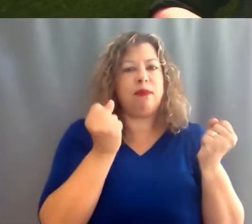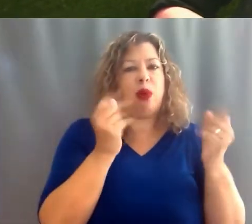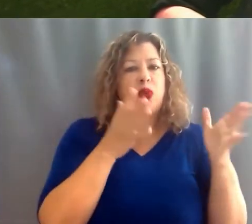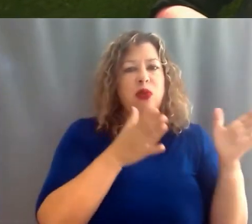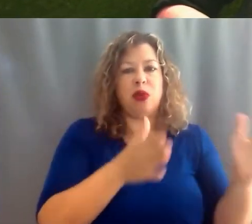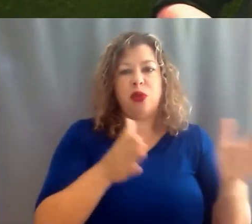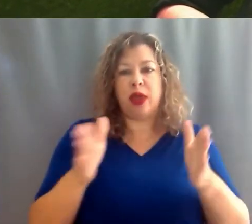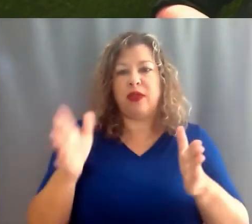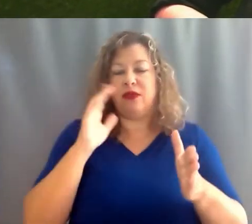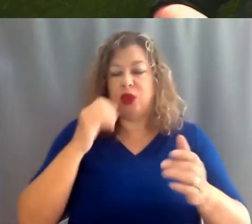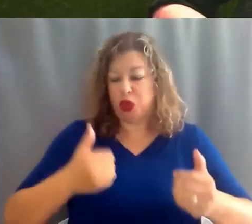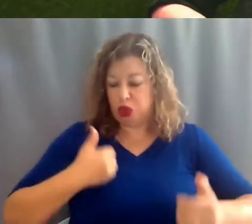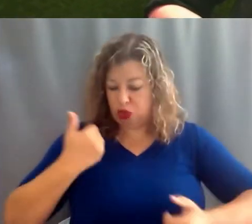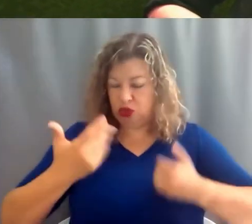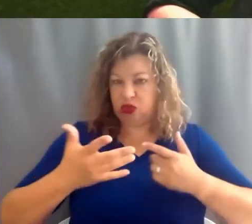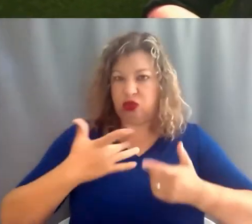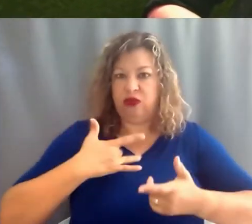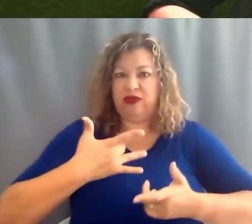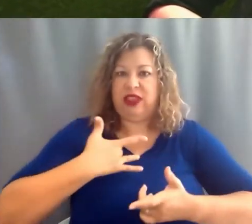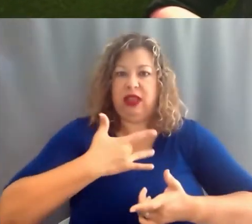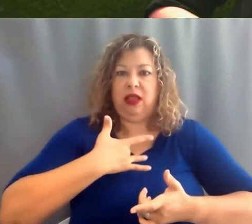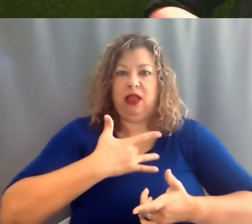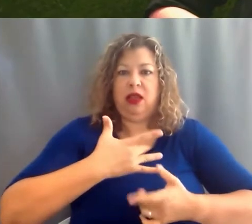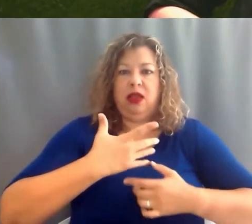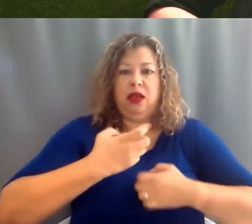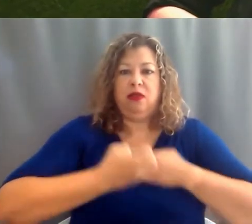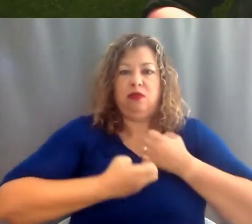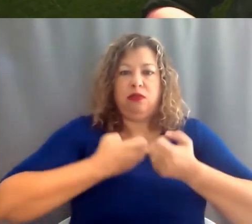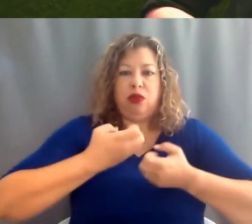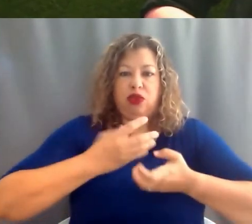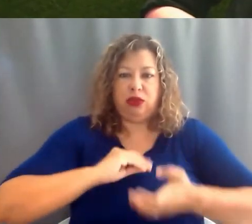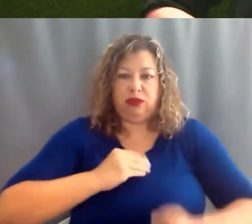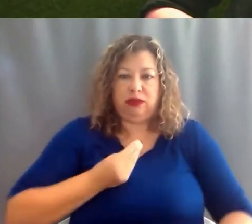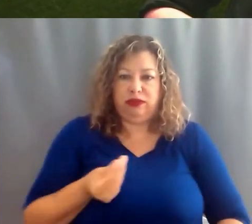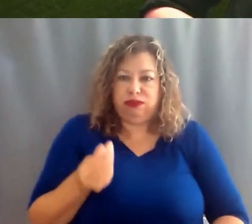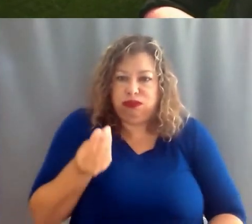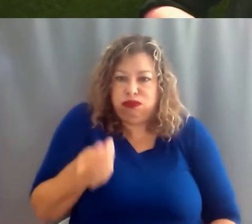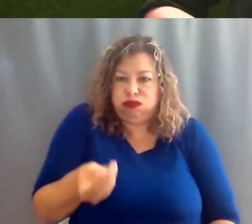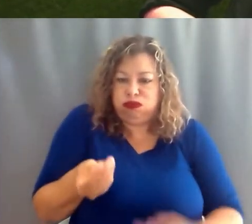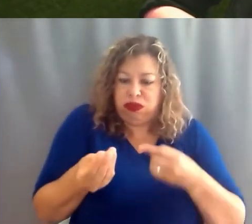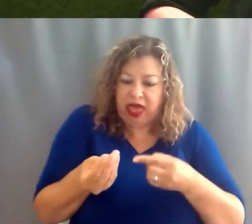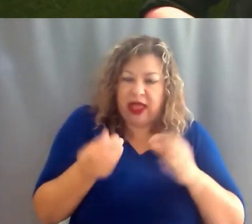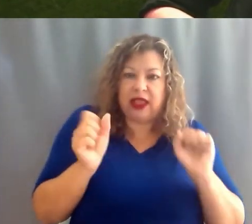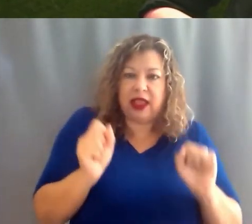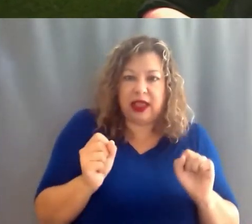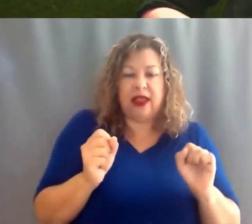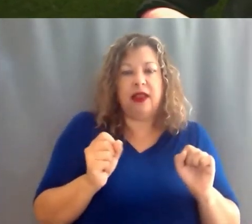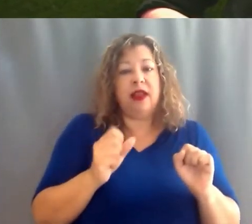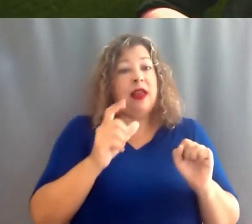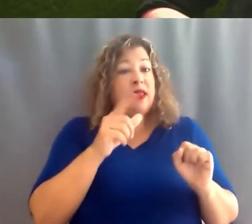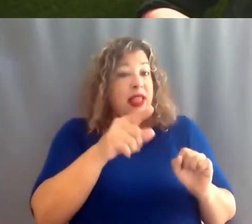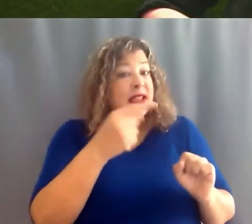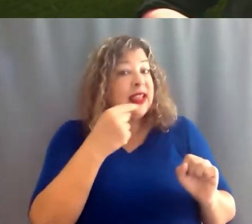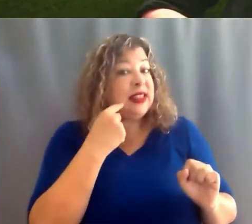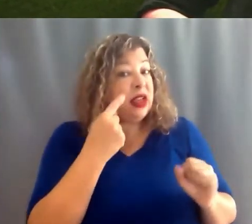So the sound is a piece of that. Like, young people can tell you what sounds they want to be in the classroom. As a result of having those conversations.